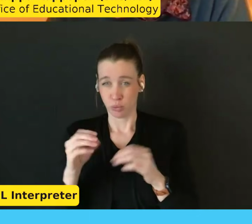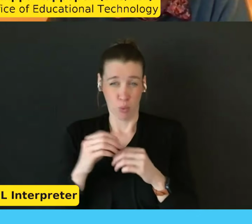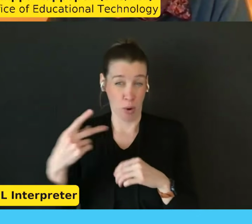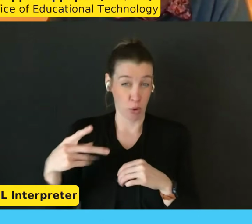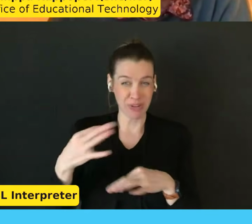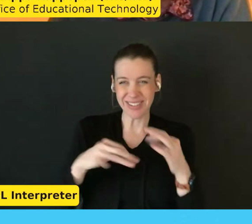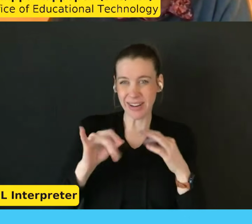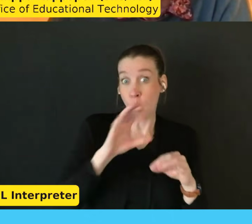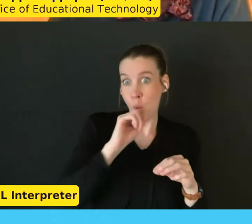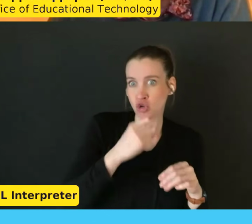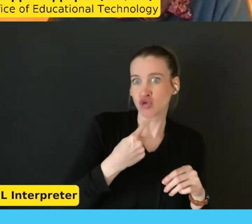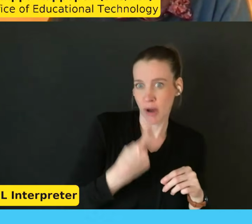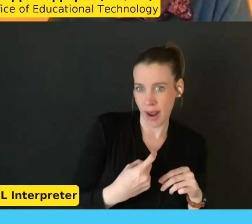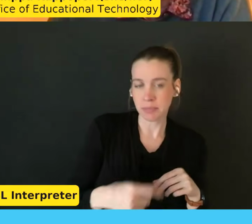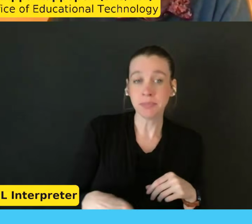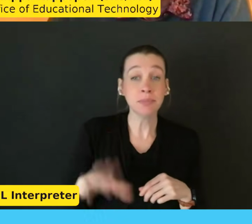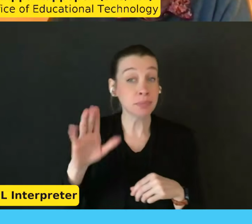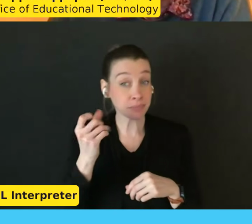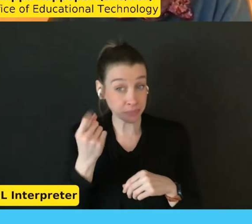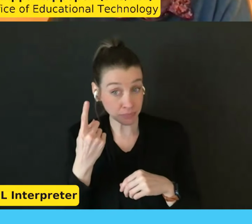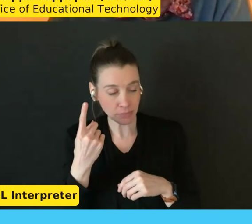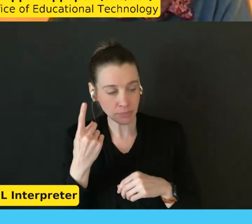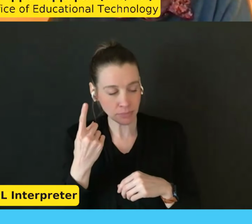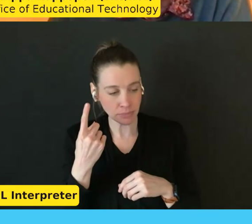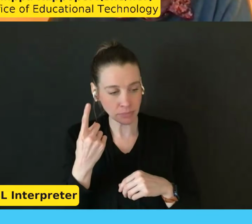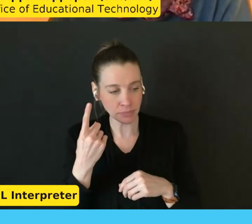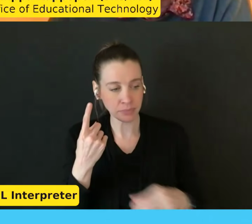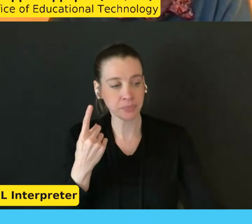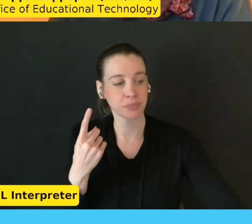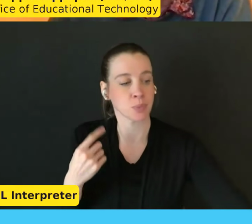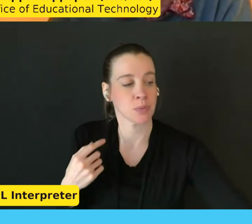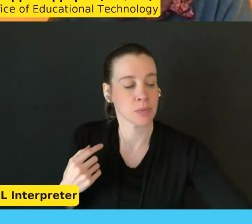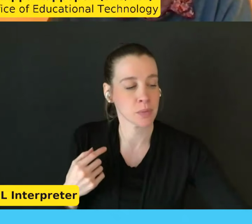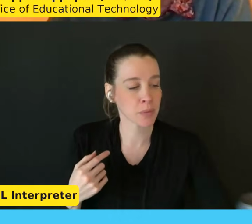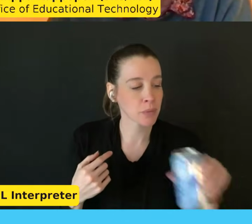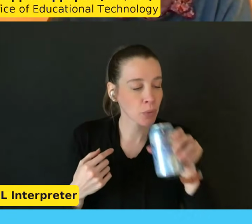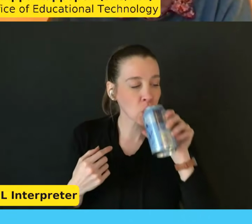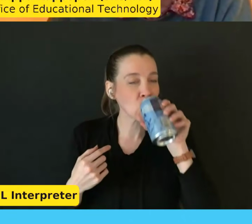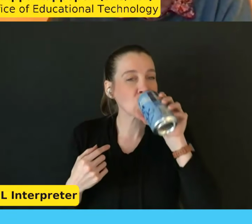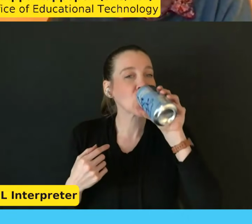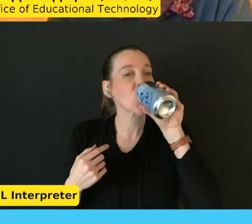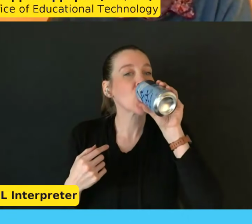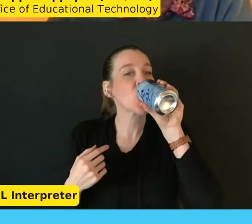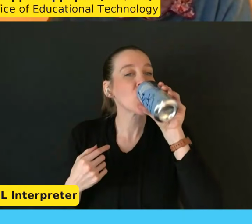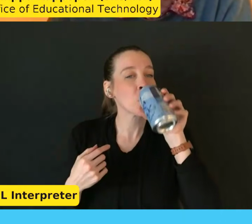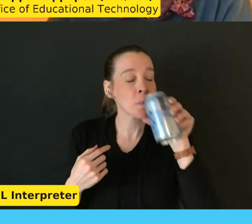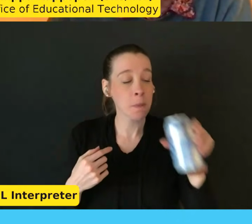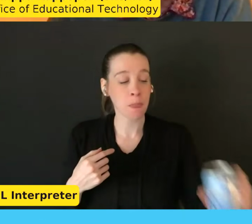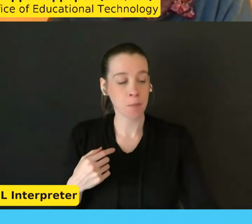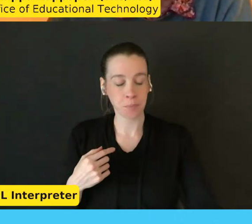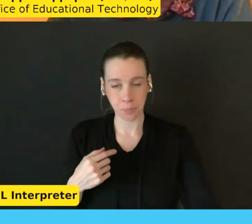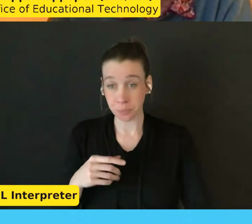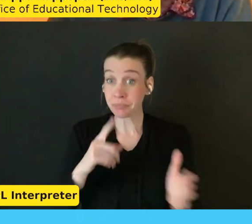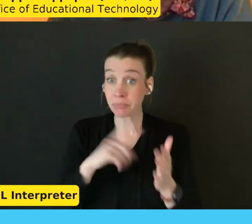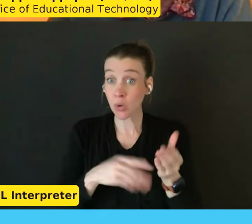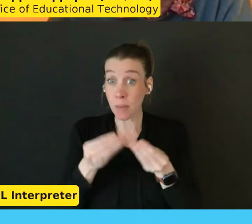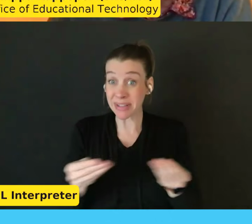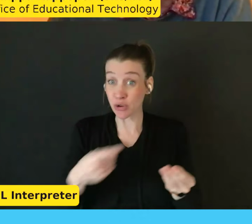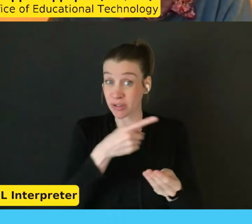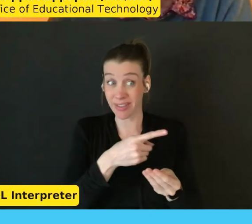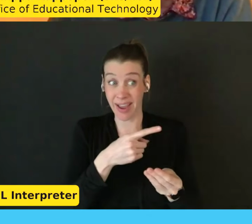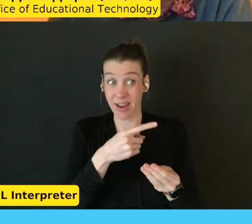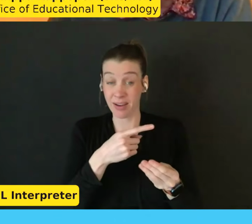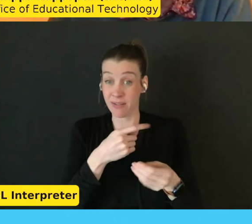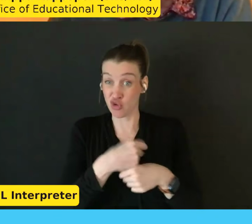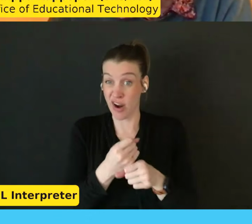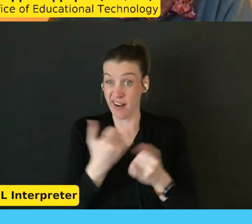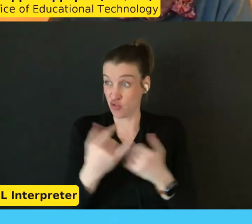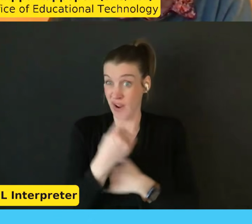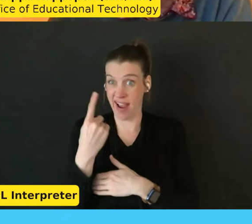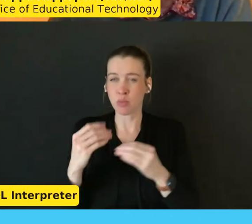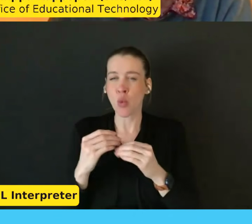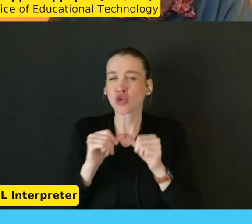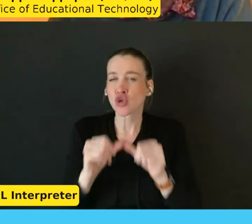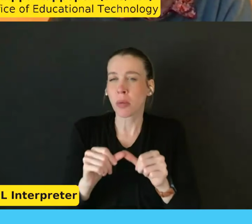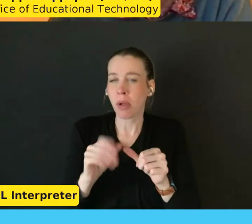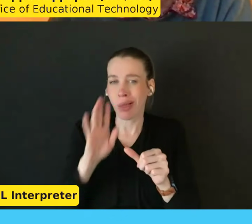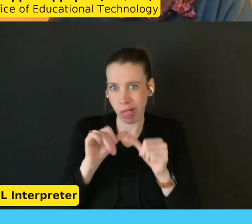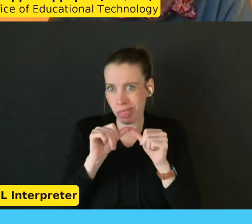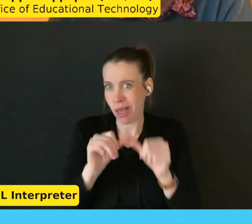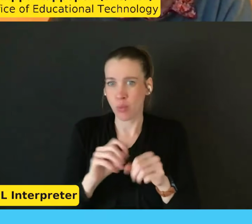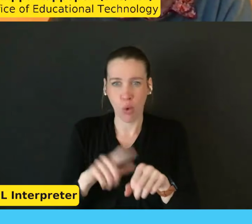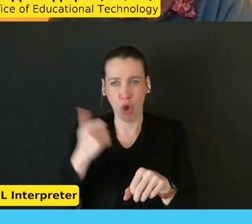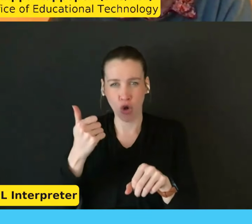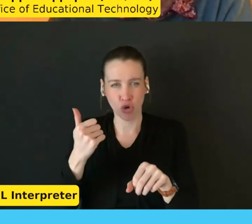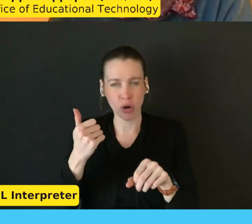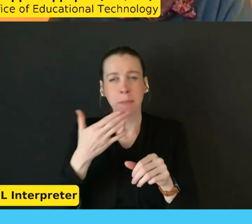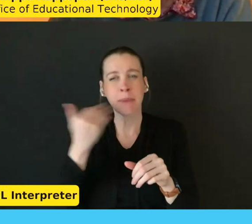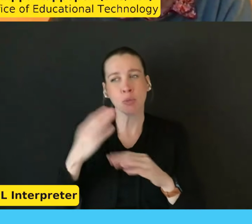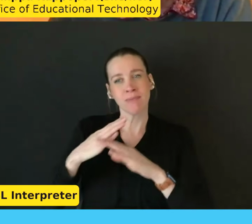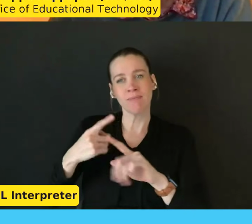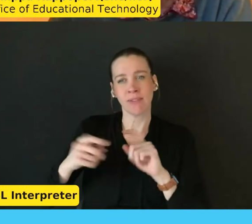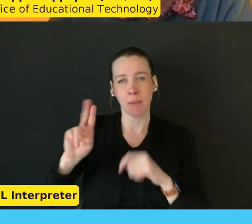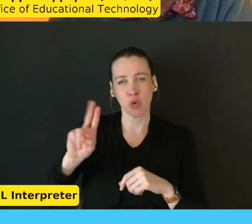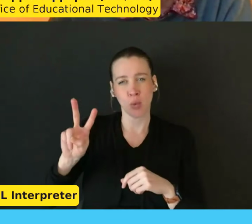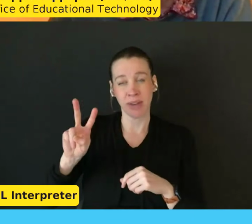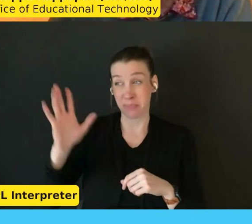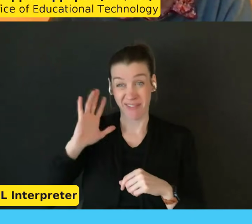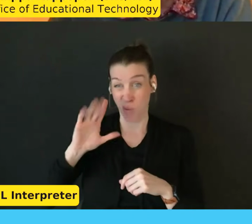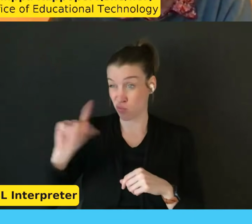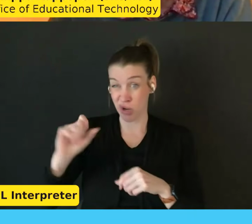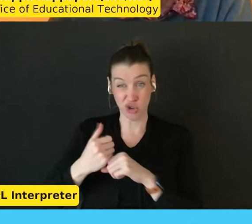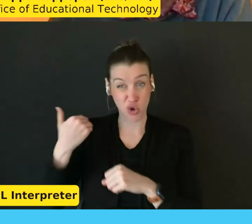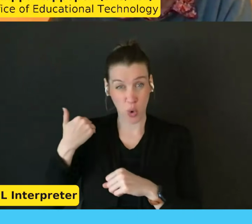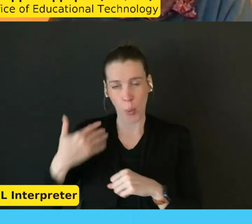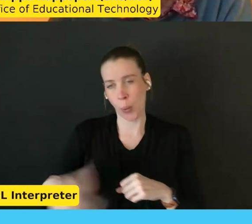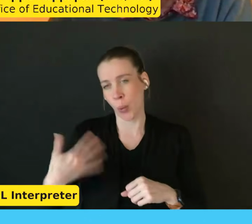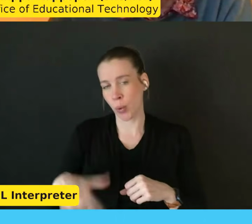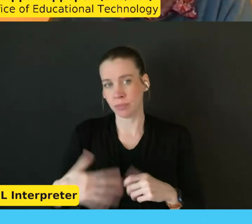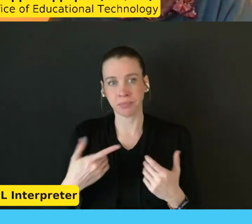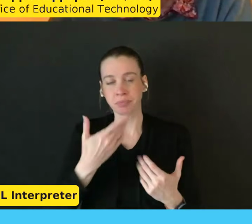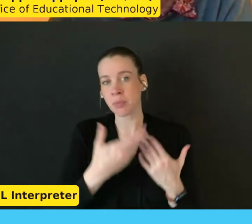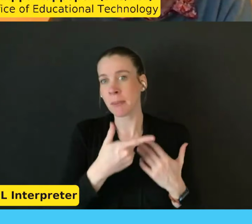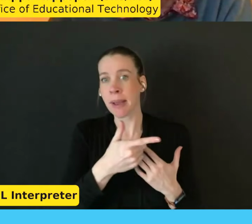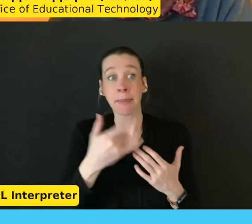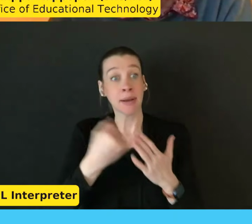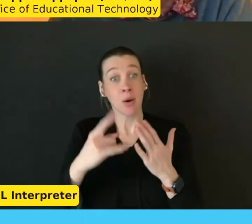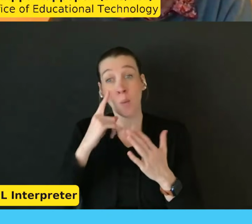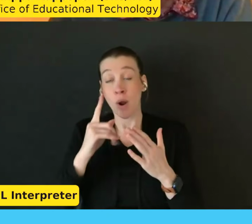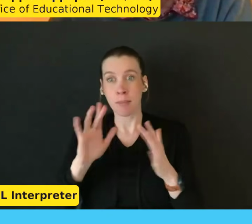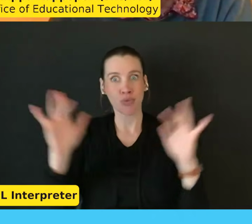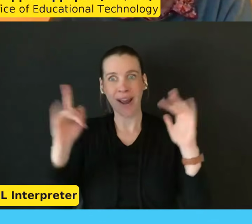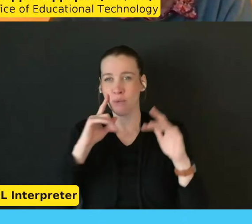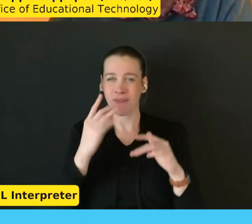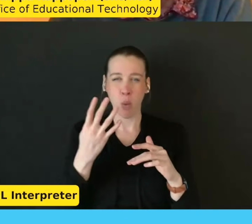20 years you say it doesn't look that warm anymore it turns bluish. Sometimes what I do, if it's going to be full of sun exposure, I know that I want this mural to last for ten, fifteen year, I go more into the cool side of the spectrum of the color wheel. I try to use nor